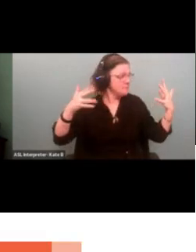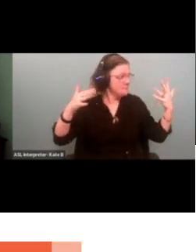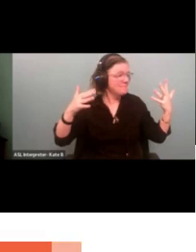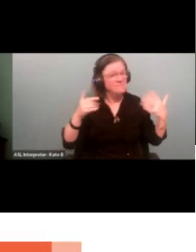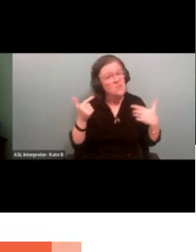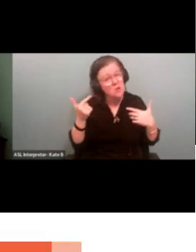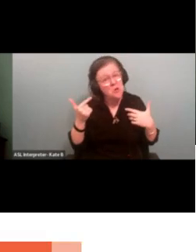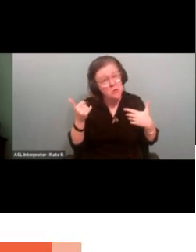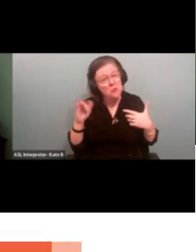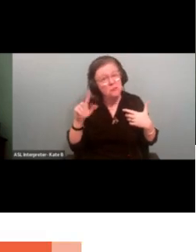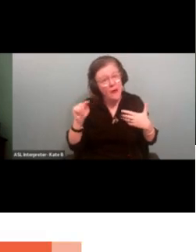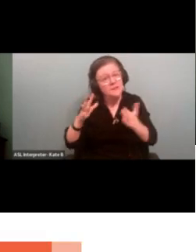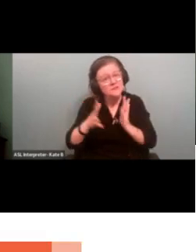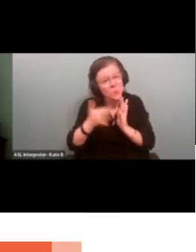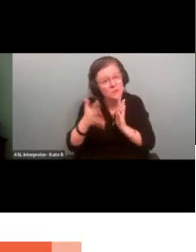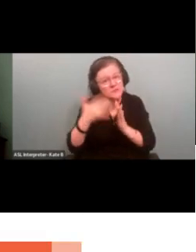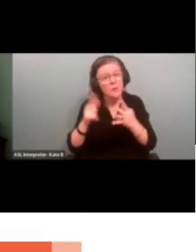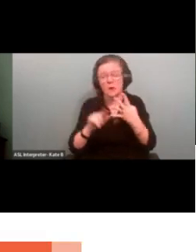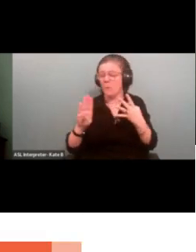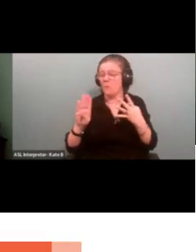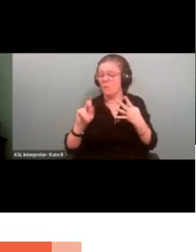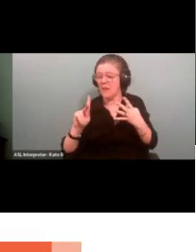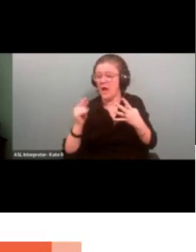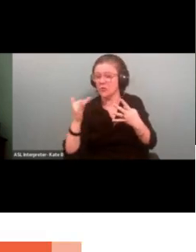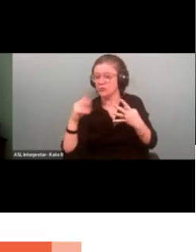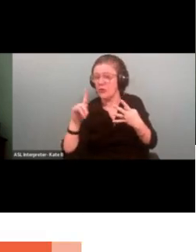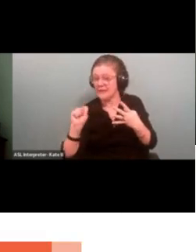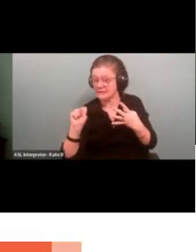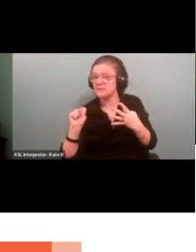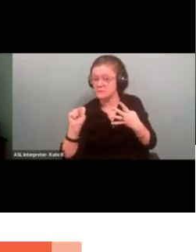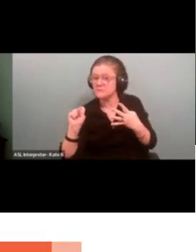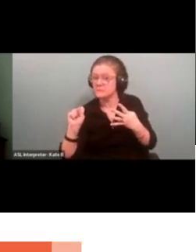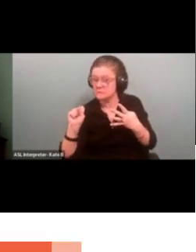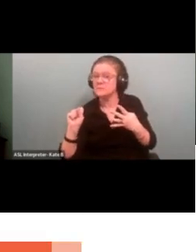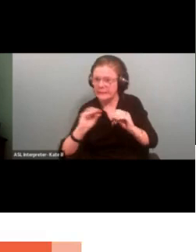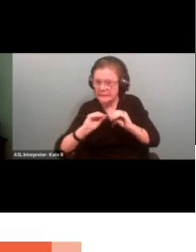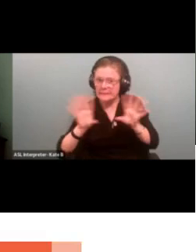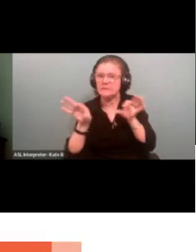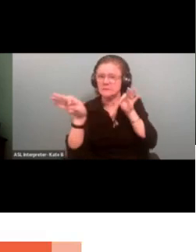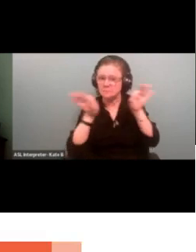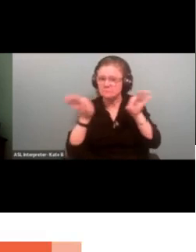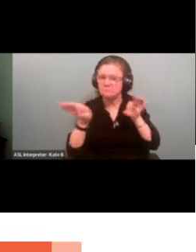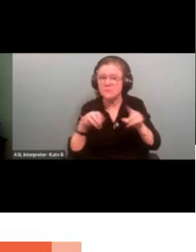funds, block grant dollars and so on, that we're really clearly defining the population, that we